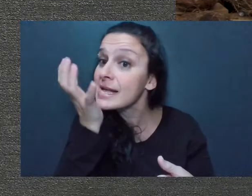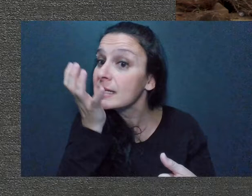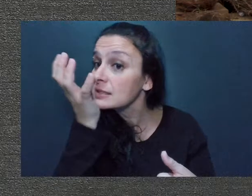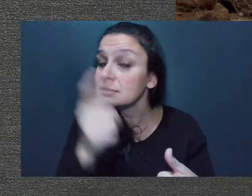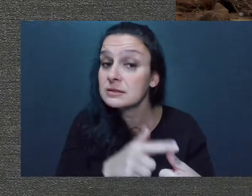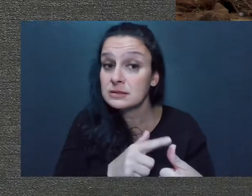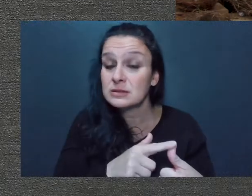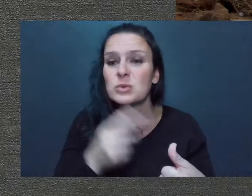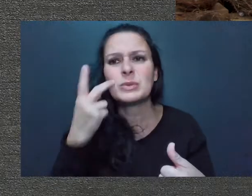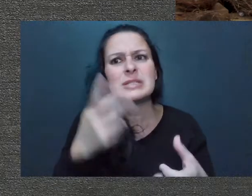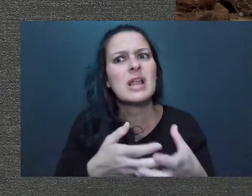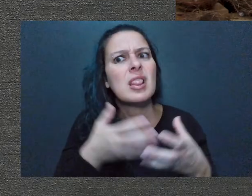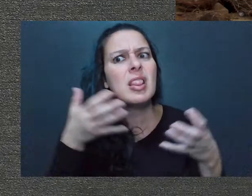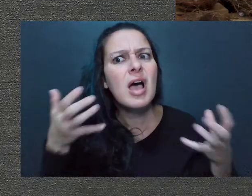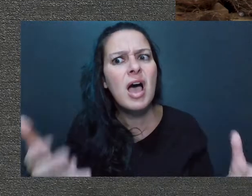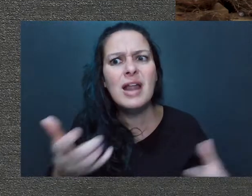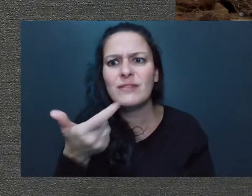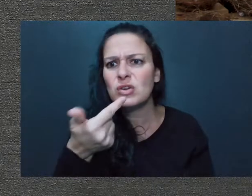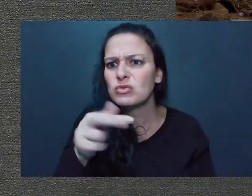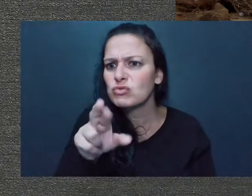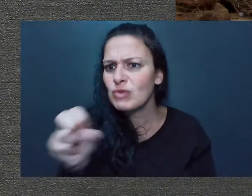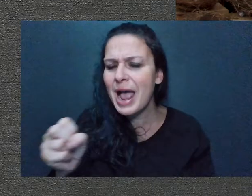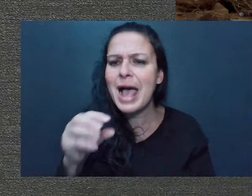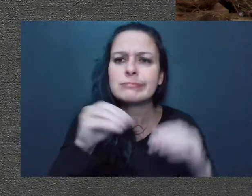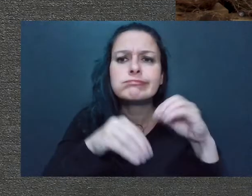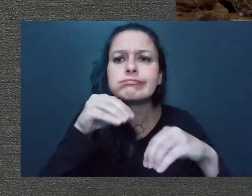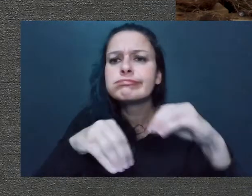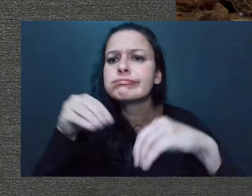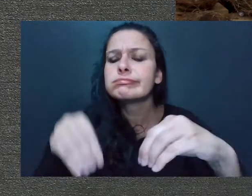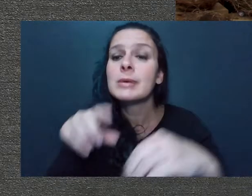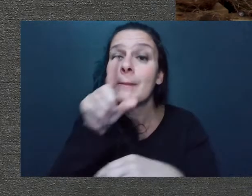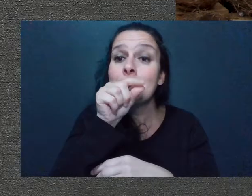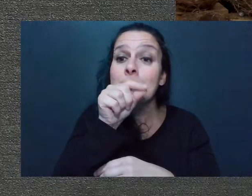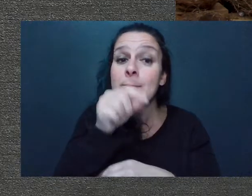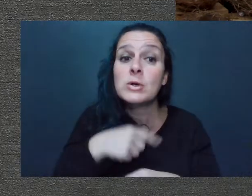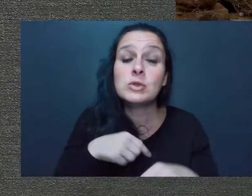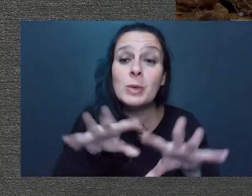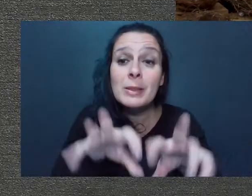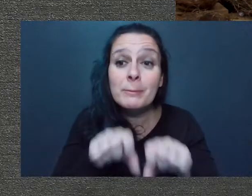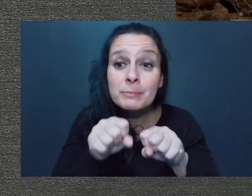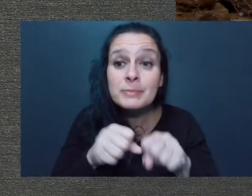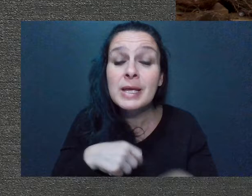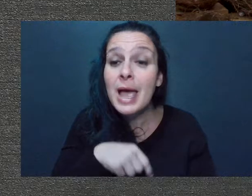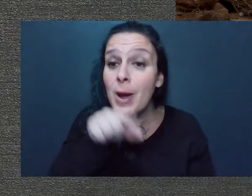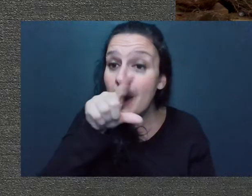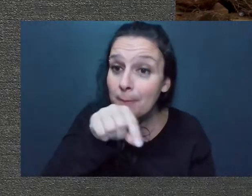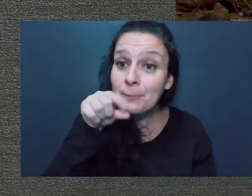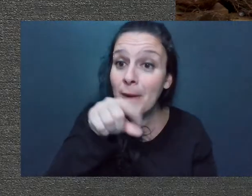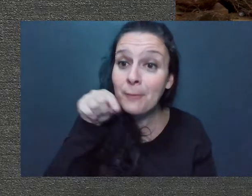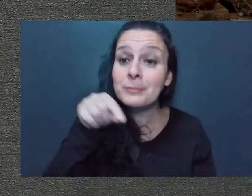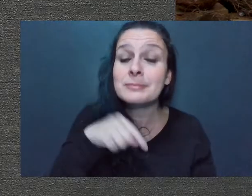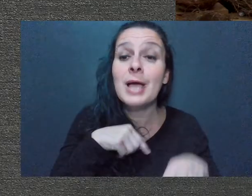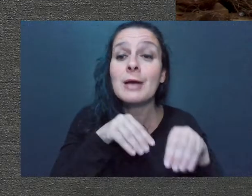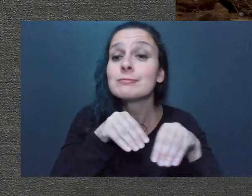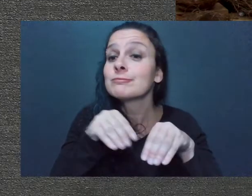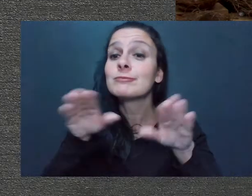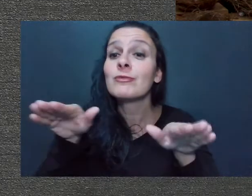You're gonna see lots of grass that the birds will use, their beak and their claws on their feet